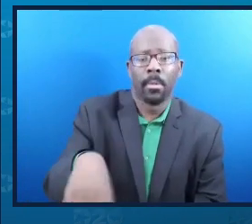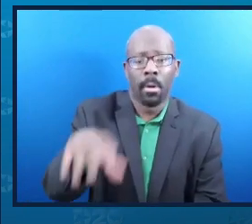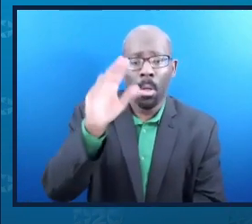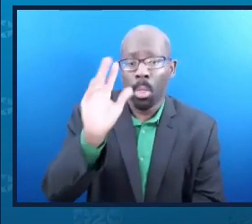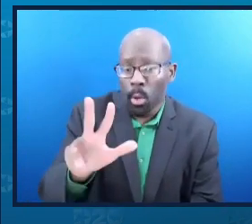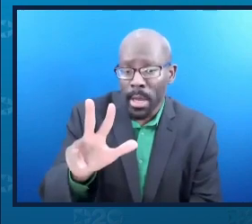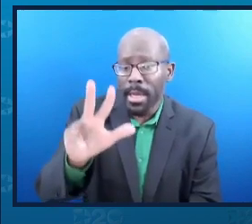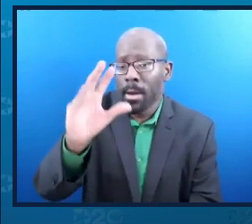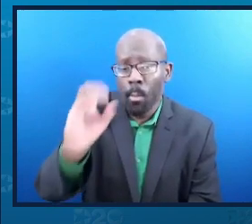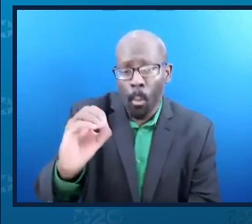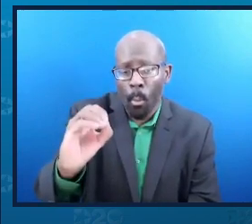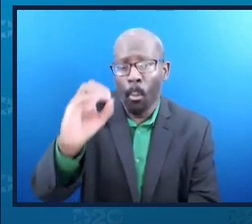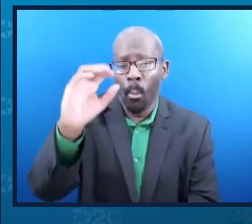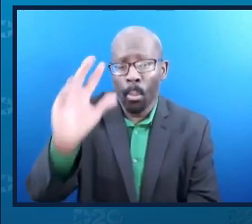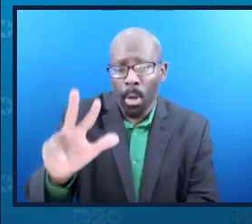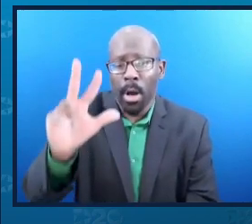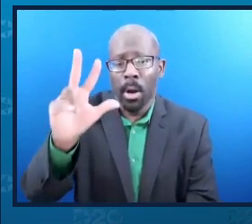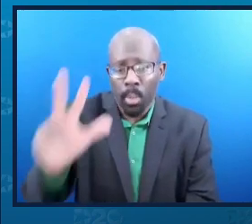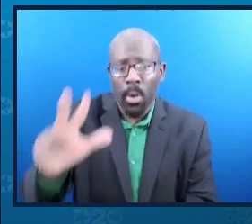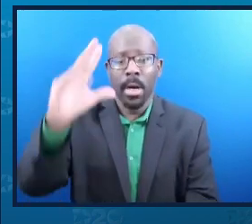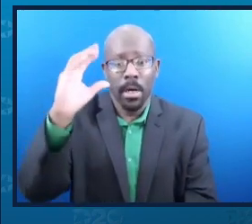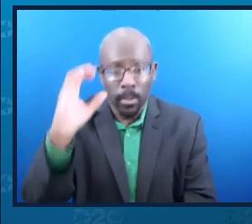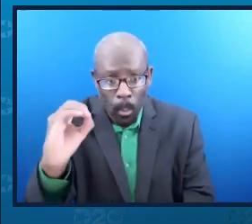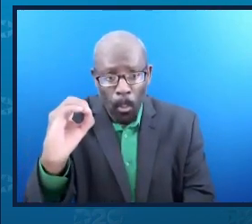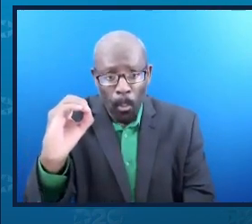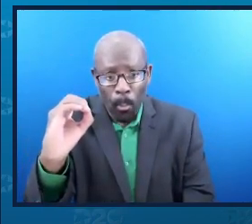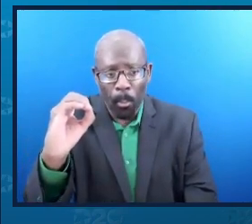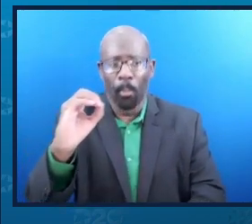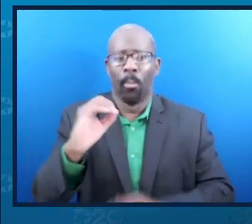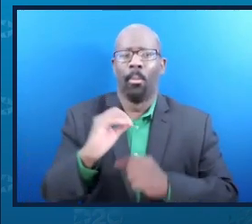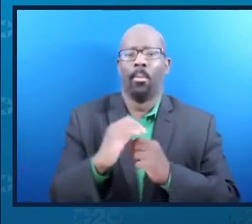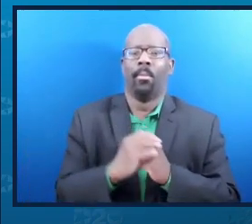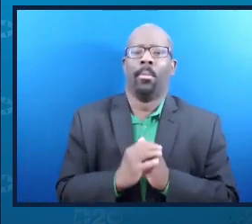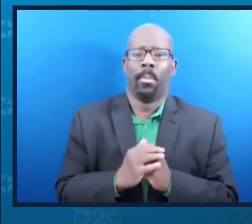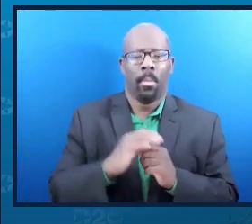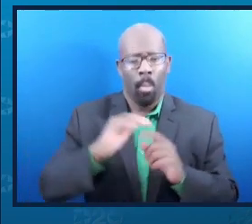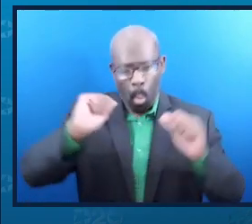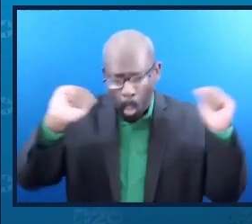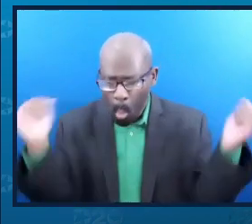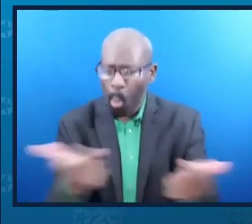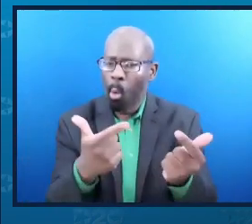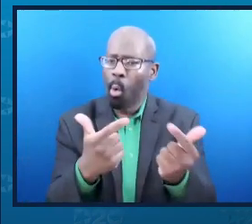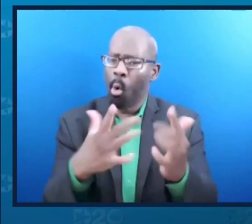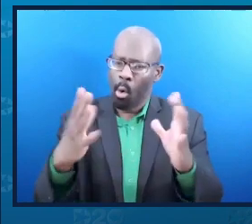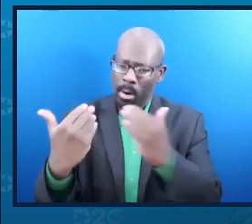WE ALL NEED TO BE IN THE FIGHT TO GET JOE AND KAMALA ELECTED.